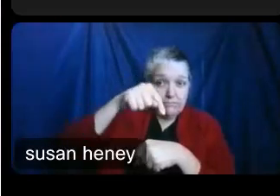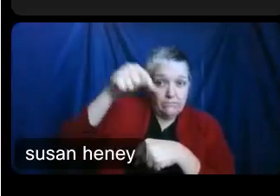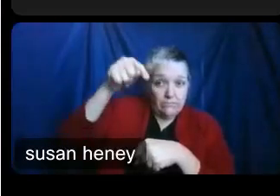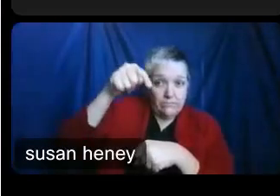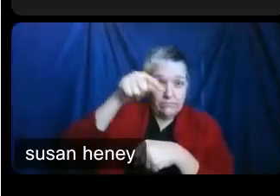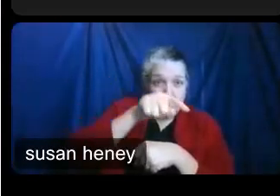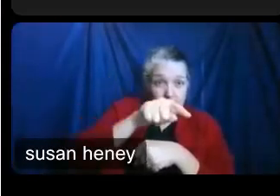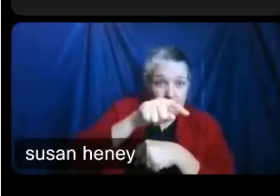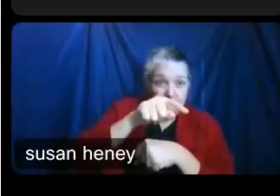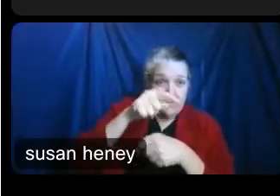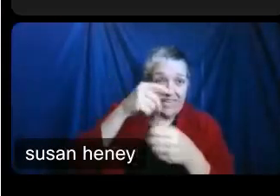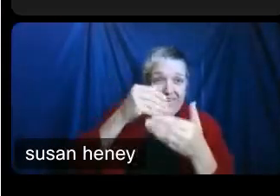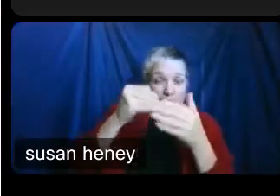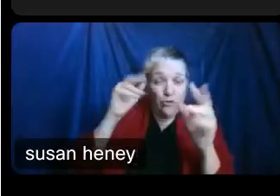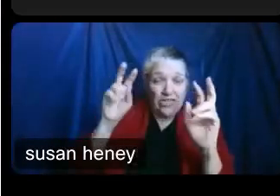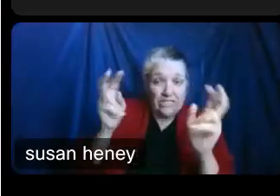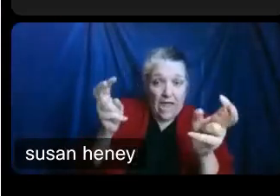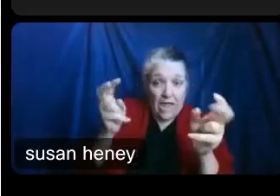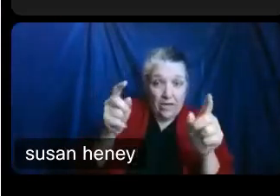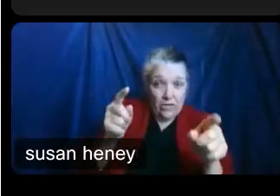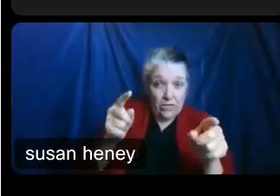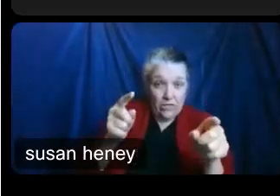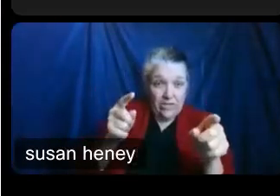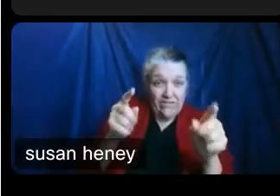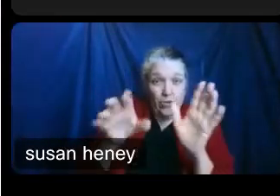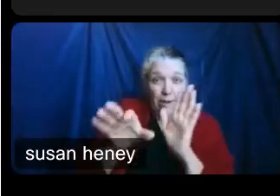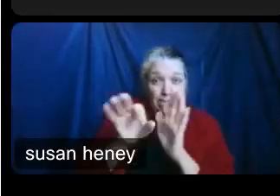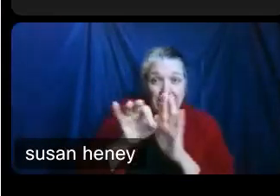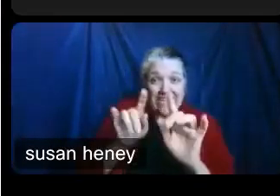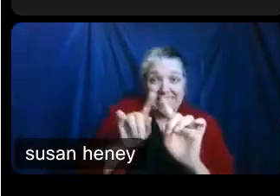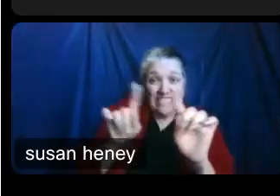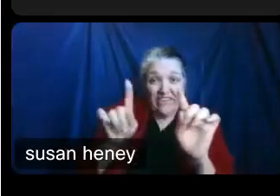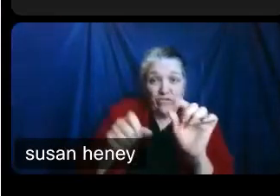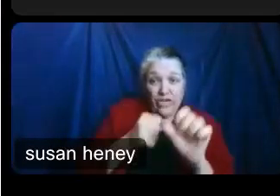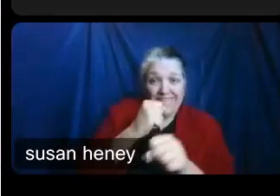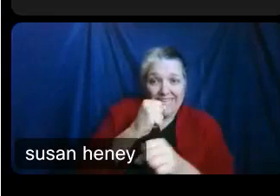the table title. And if you wanted to select earlier years, that is also where this would